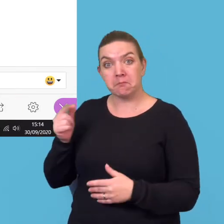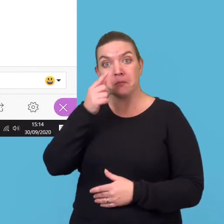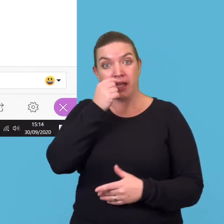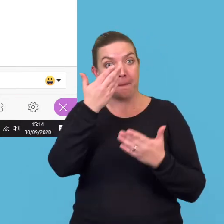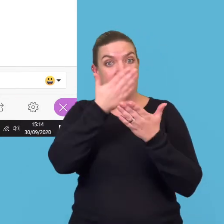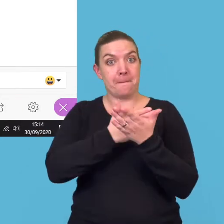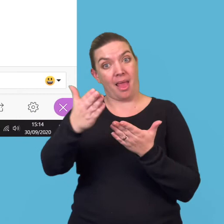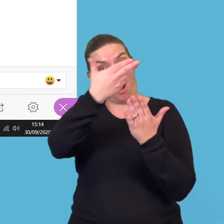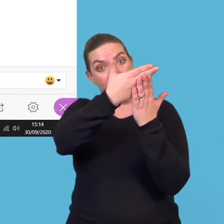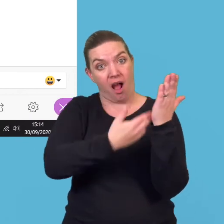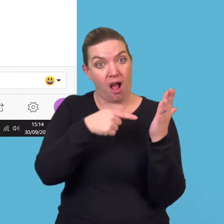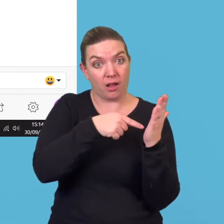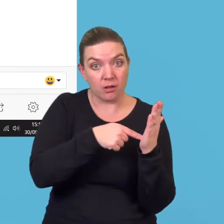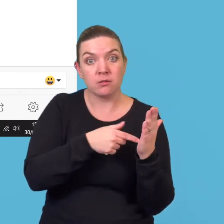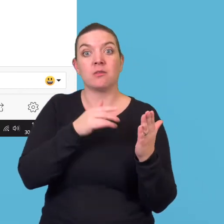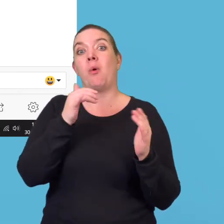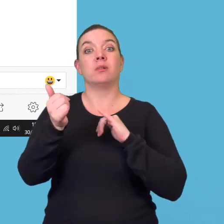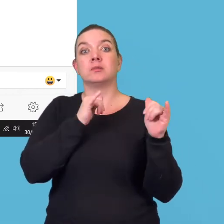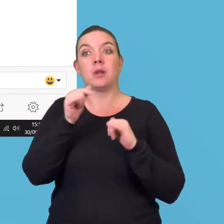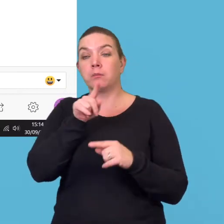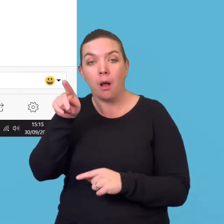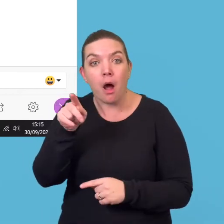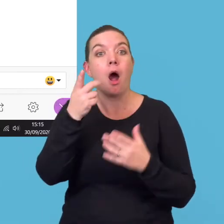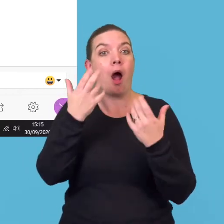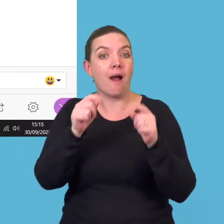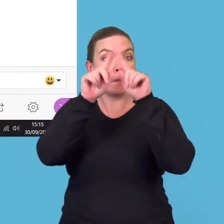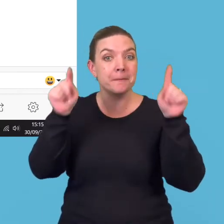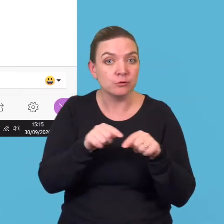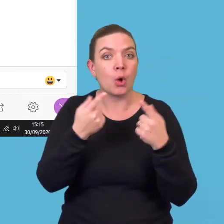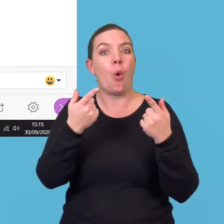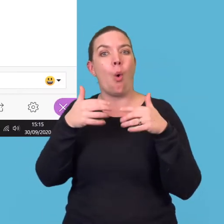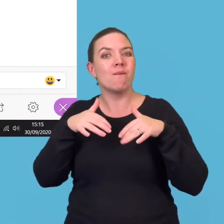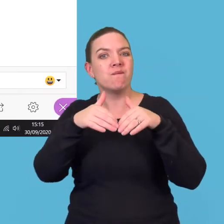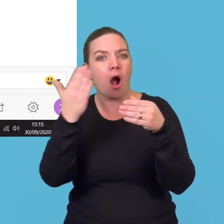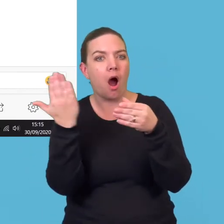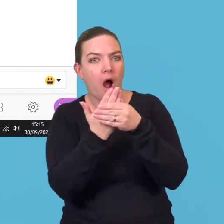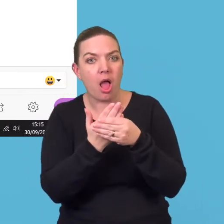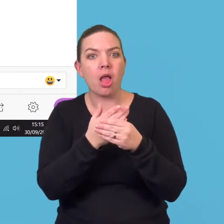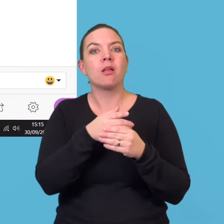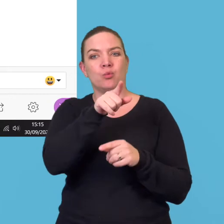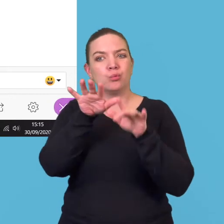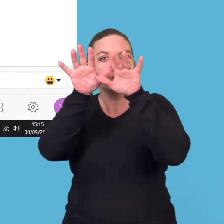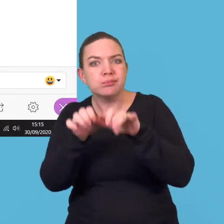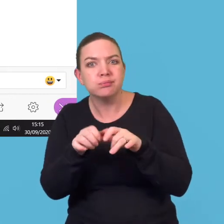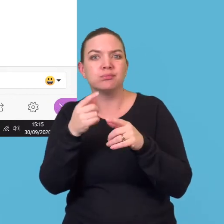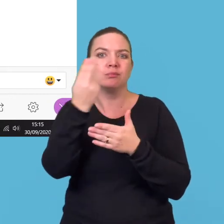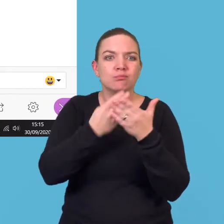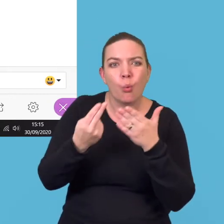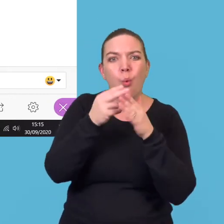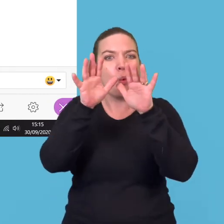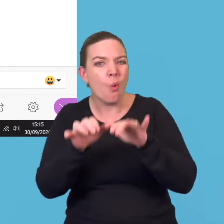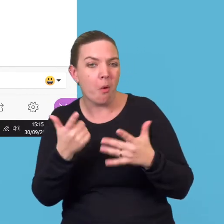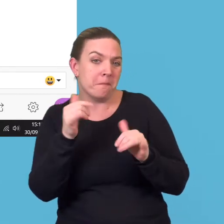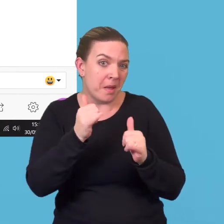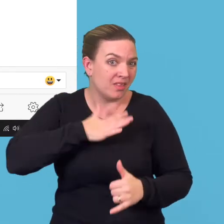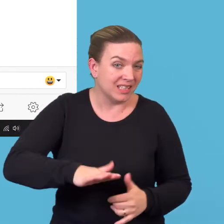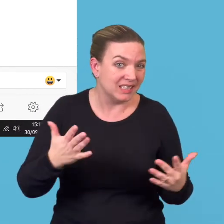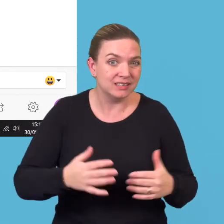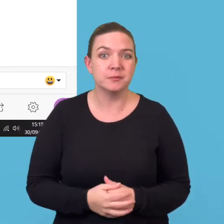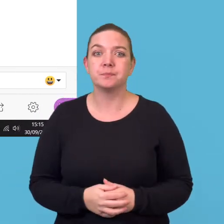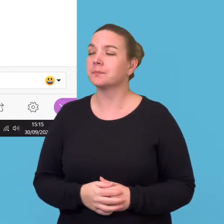or draw. As well as a blank whiteboard, you may also sometimes find that a picture or file is shared, and that